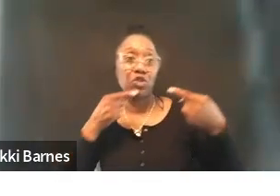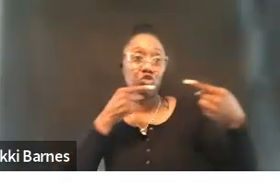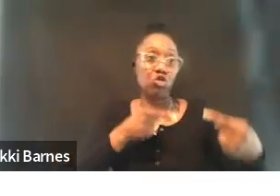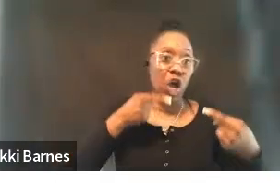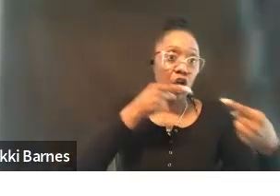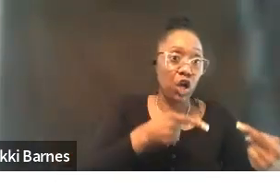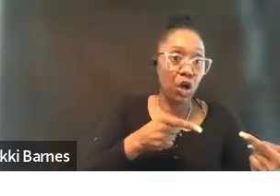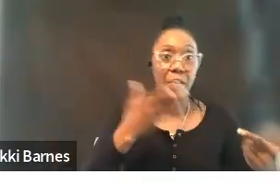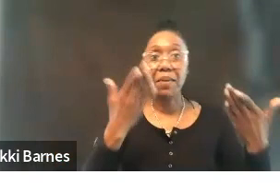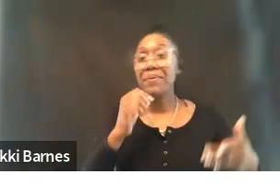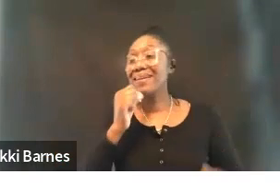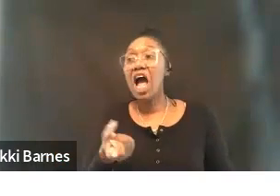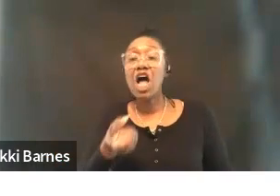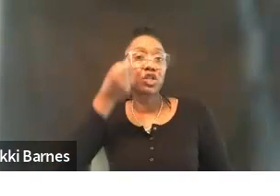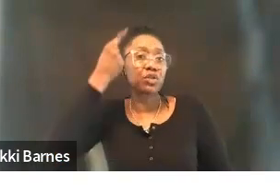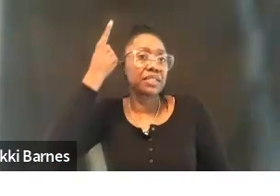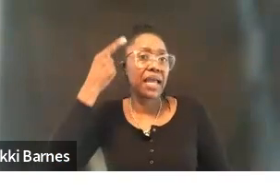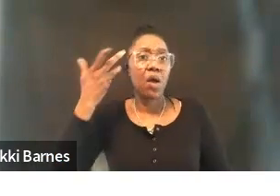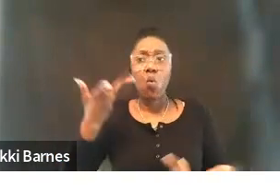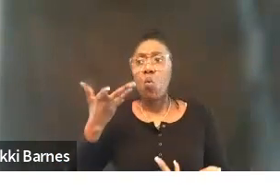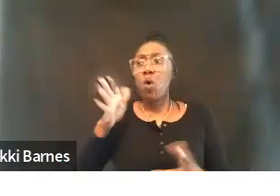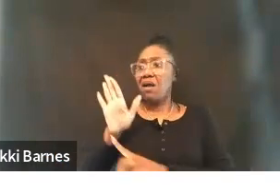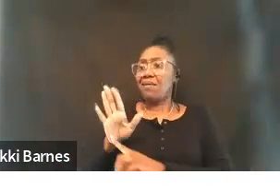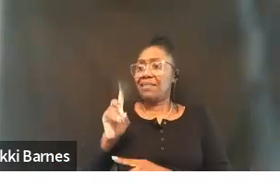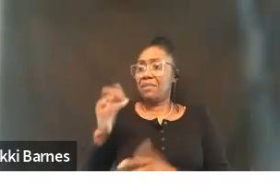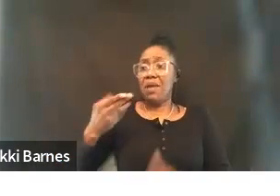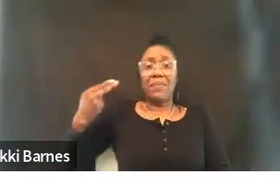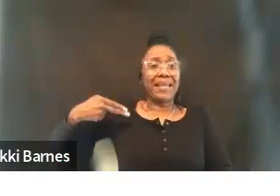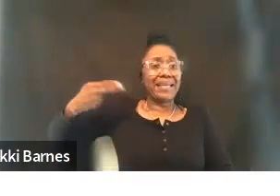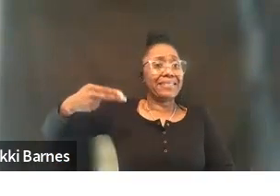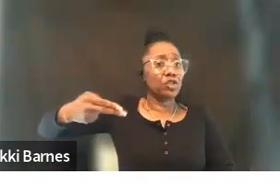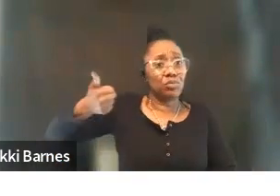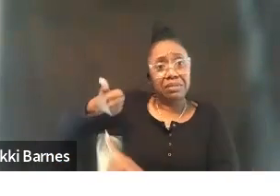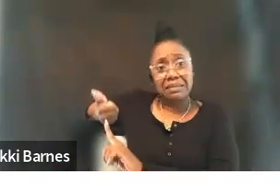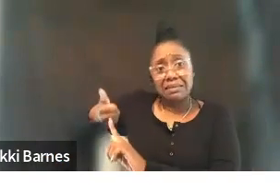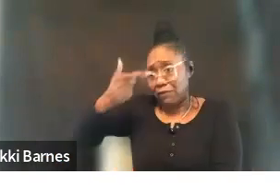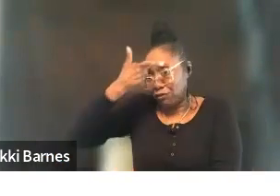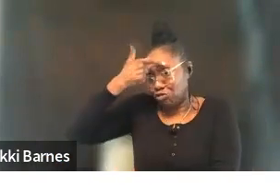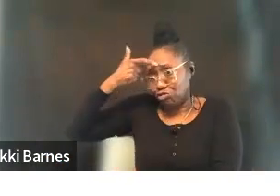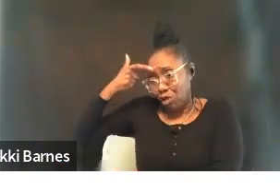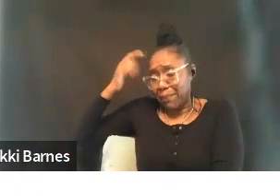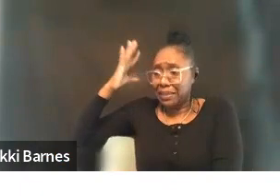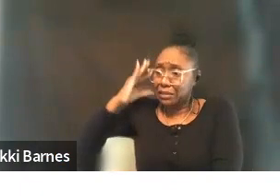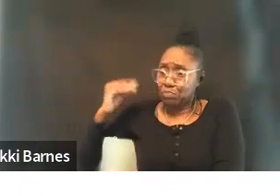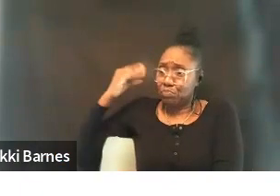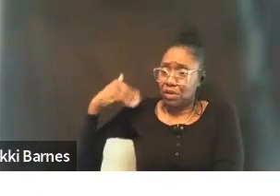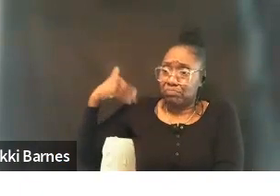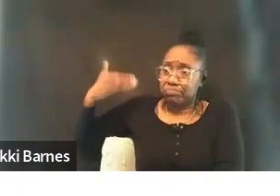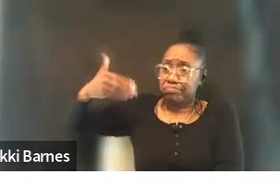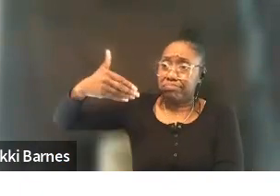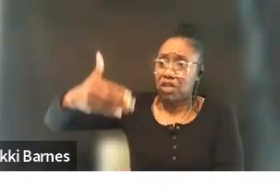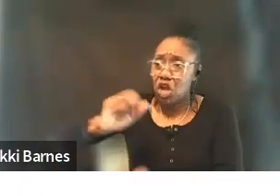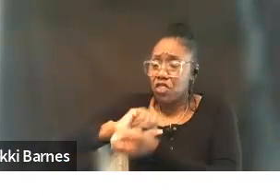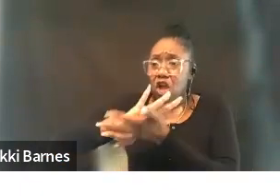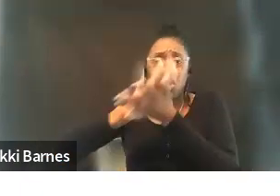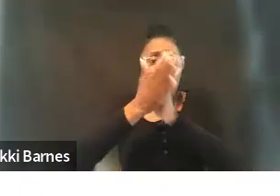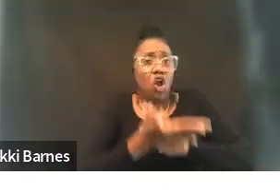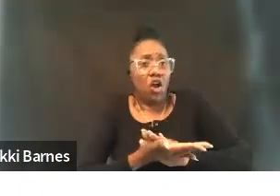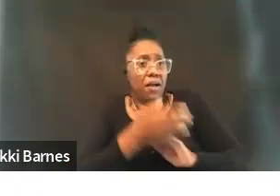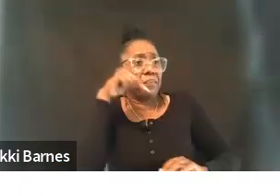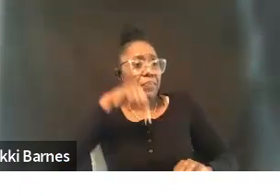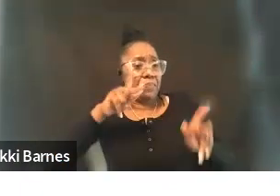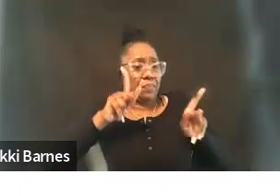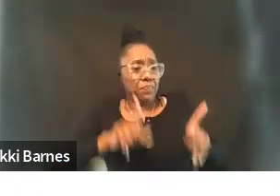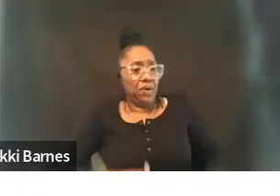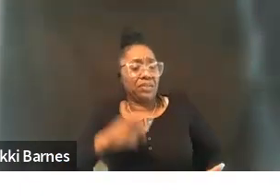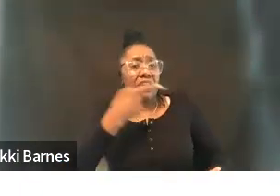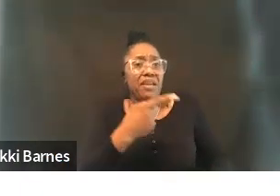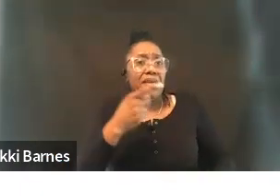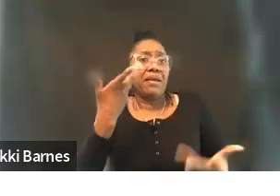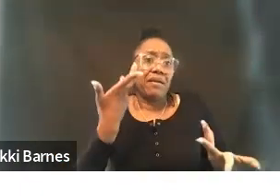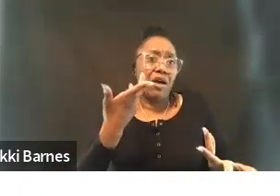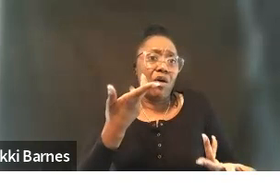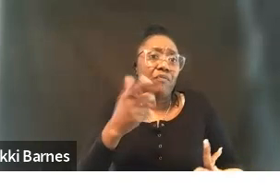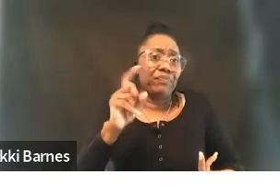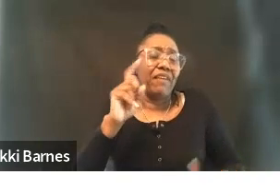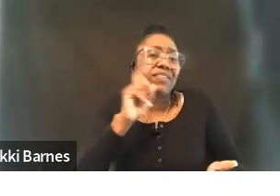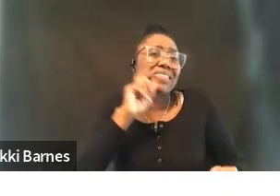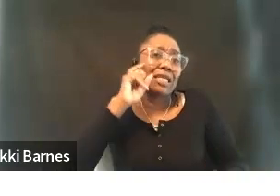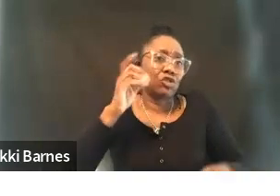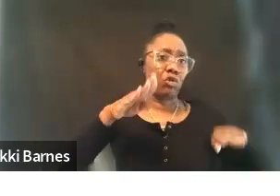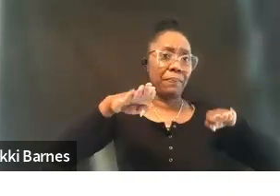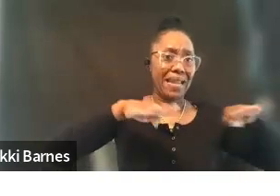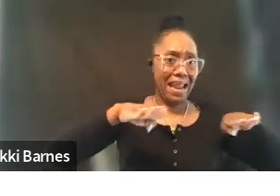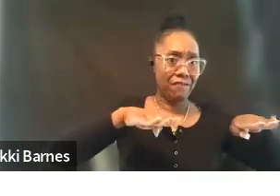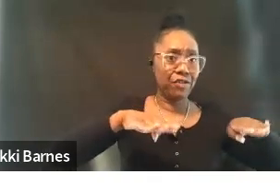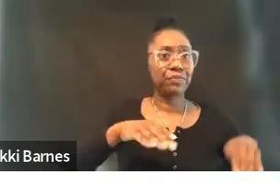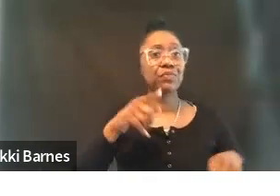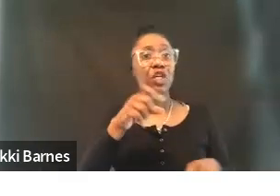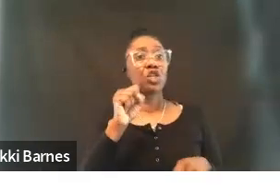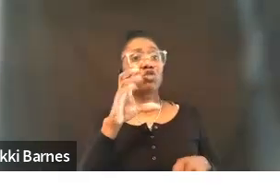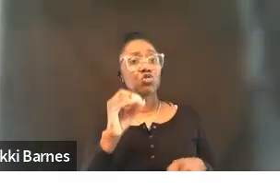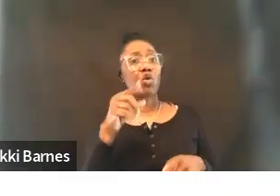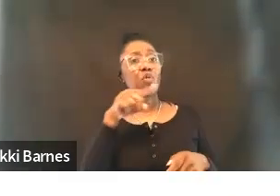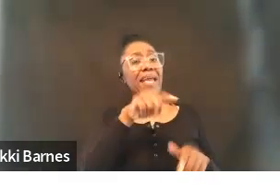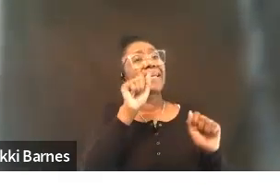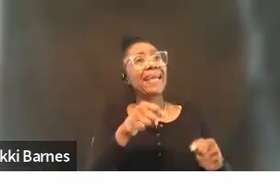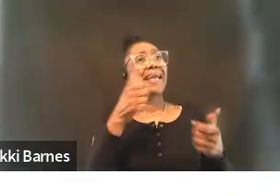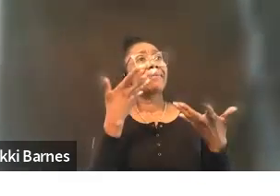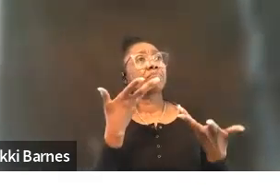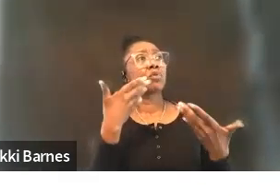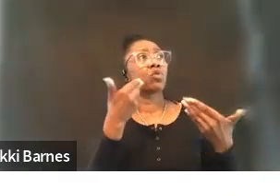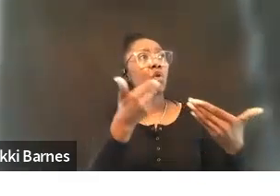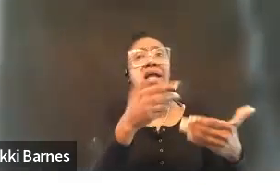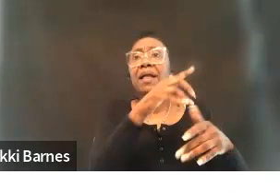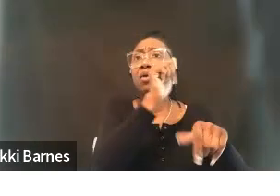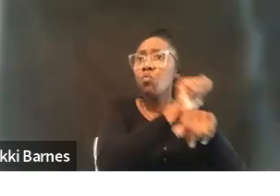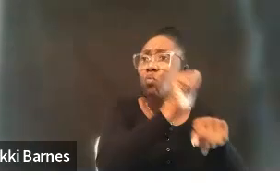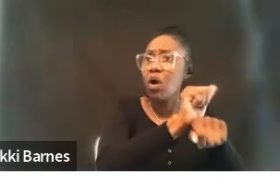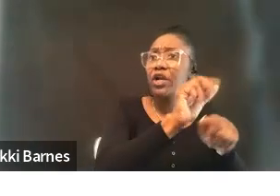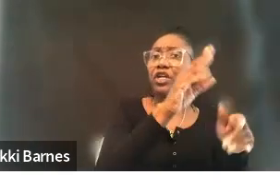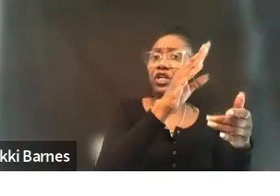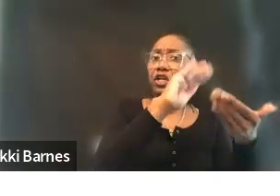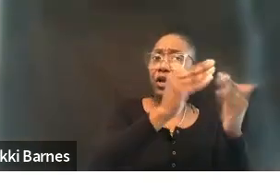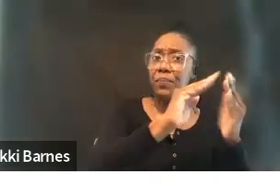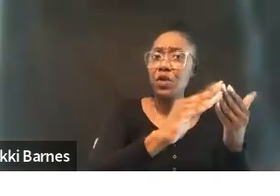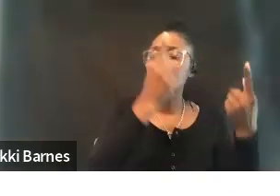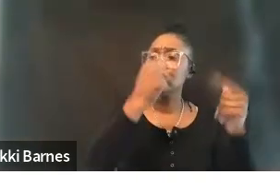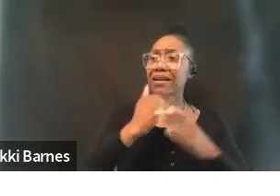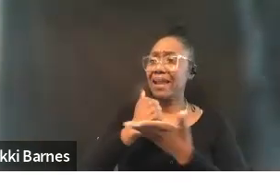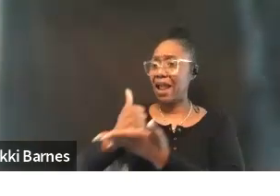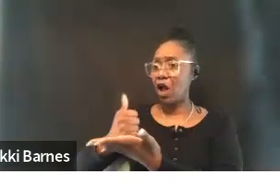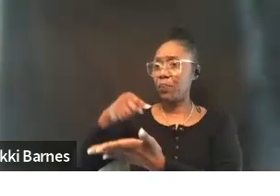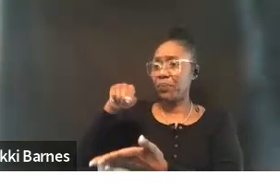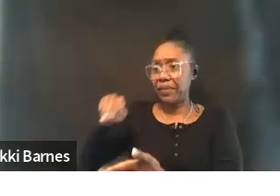They may also have a history of some trauma and we want to be sure that these are individuals who are getting the support, education and supervision they need so that they can continue to also live in the community and not have a recurrence of those types of behaviors which put them and others in the community at risk.